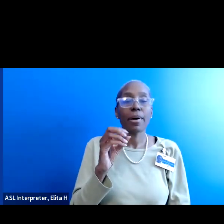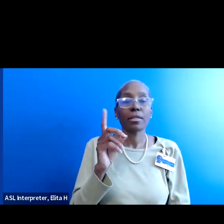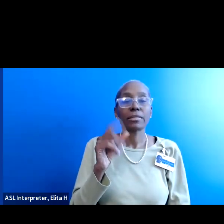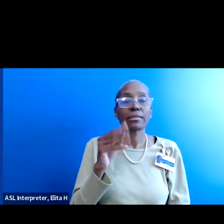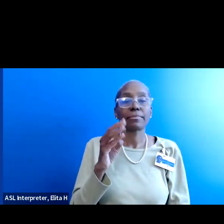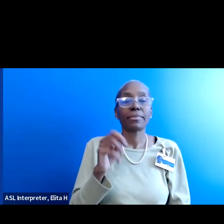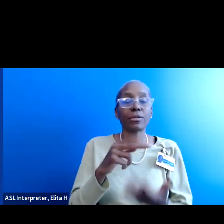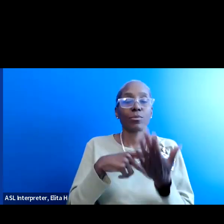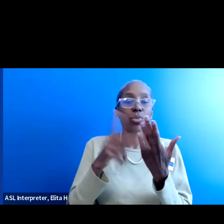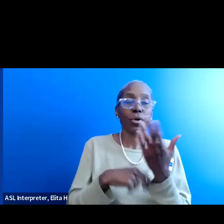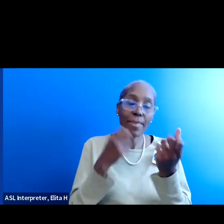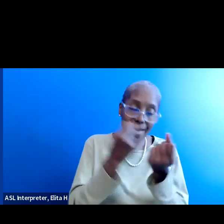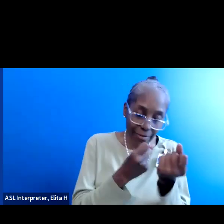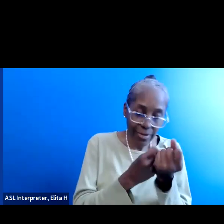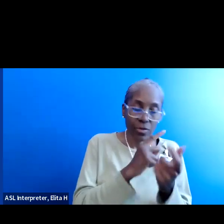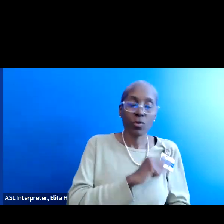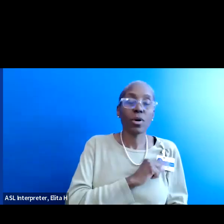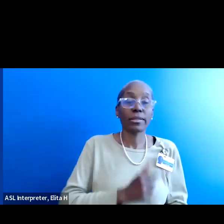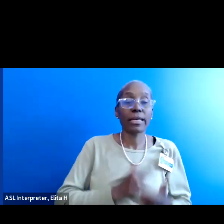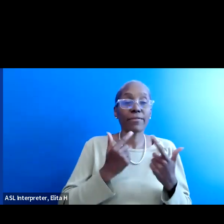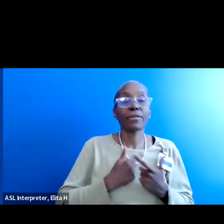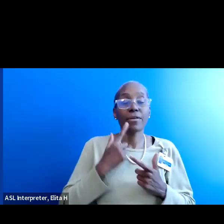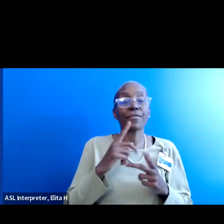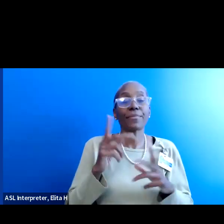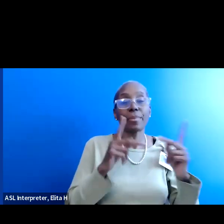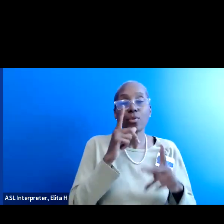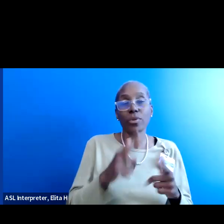of life and care of residents and nursing facilities, residential care